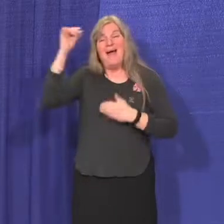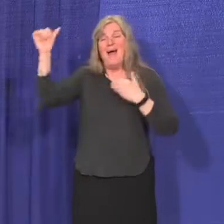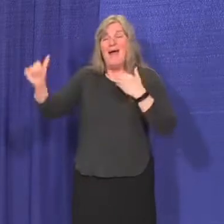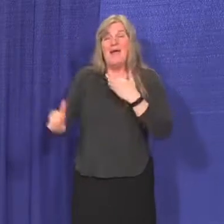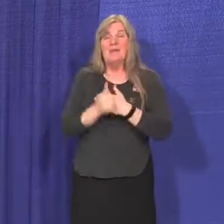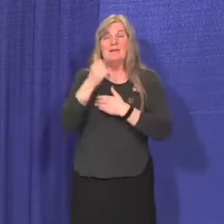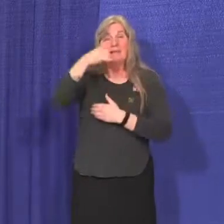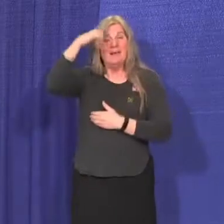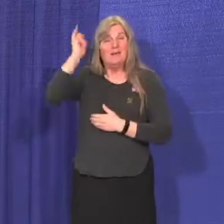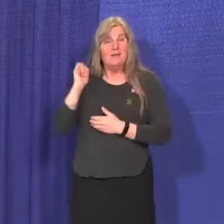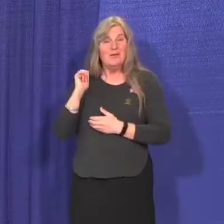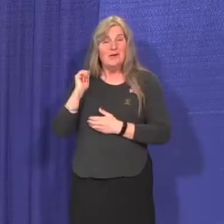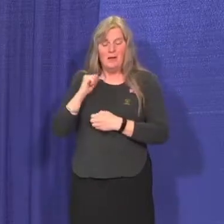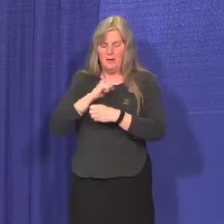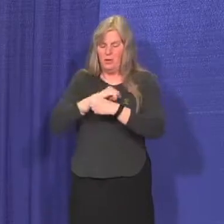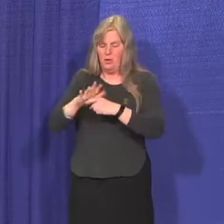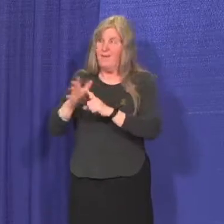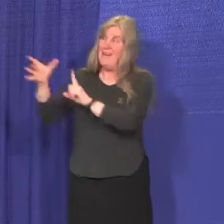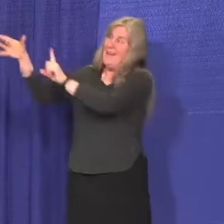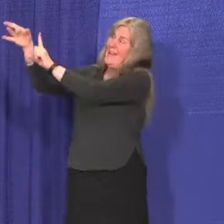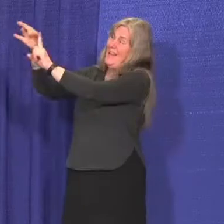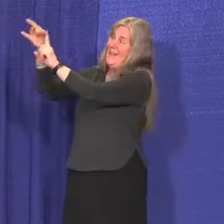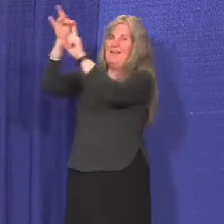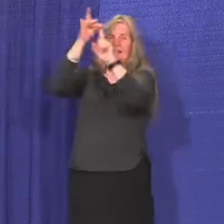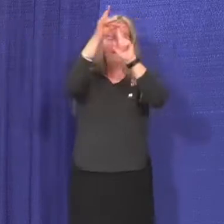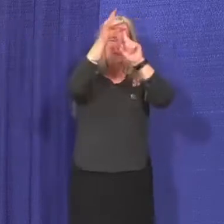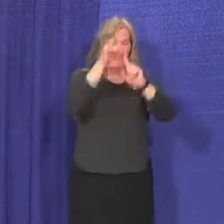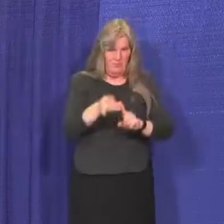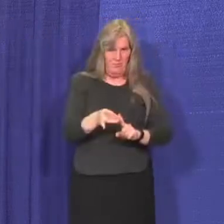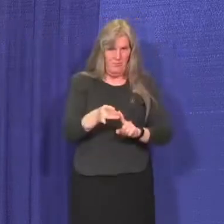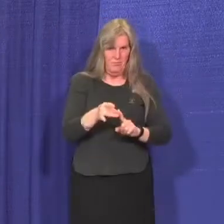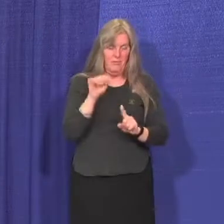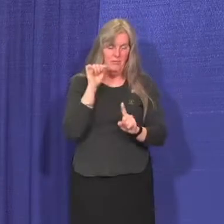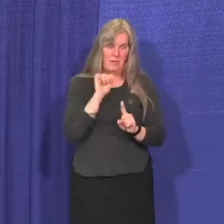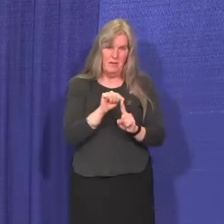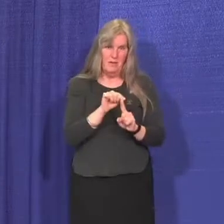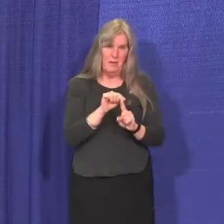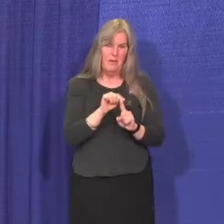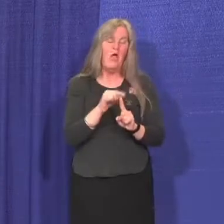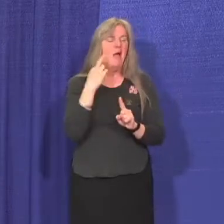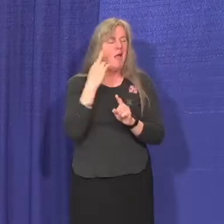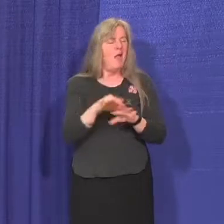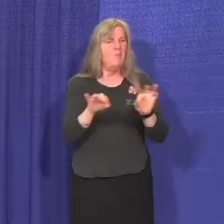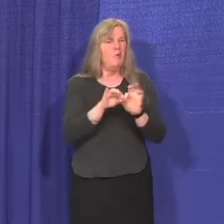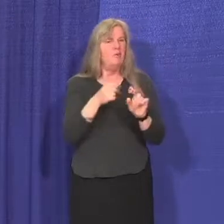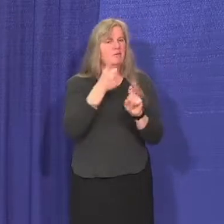Four charges have been layered under the civil emergencies measures act all four for